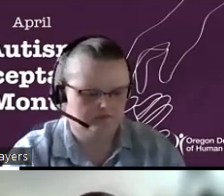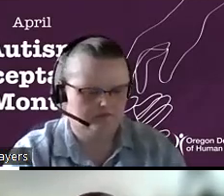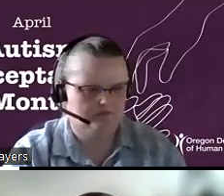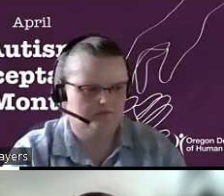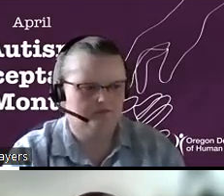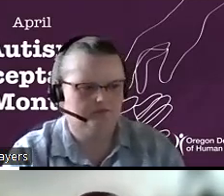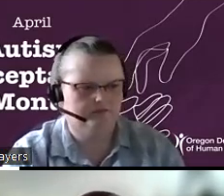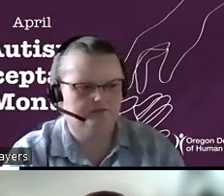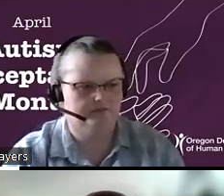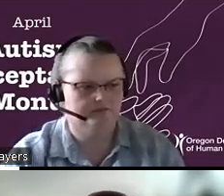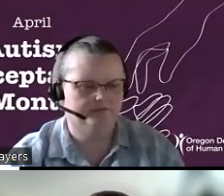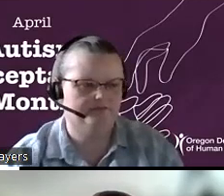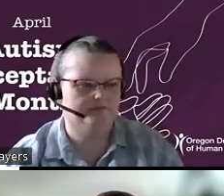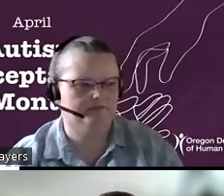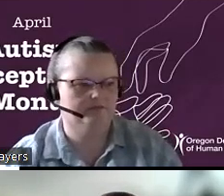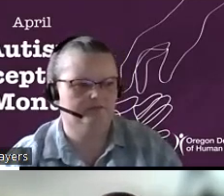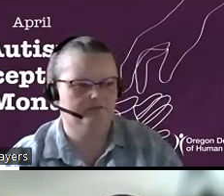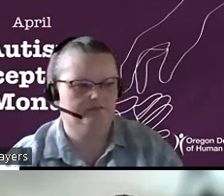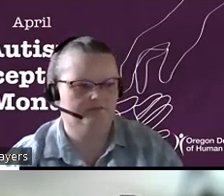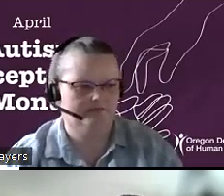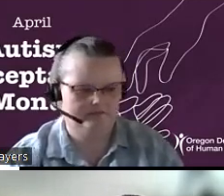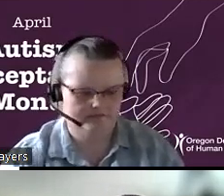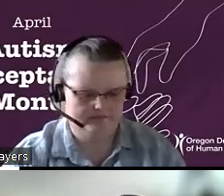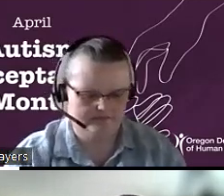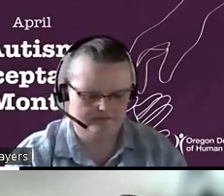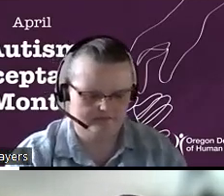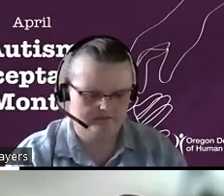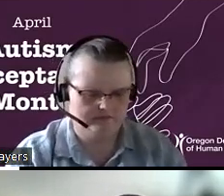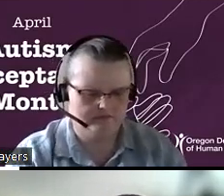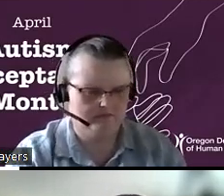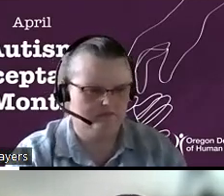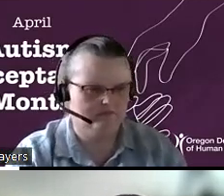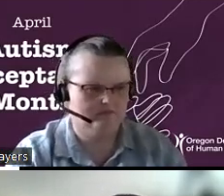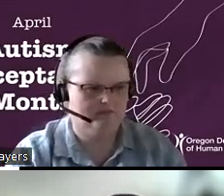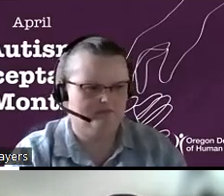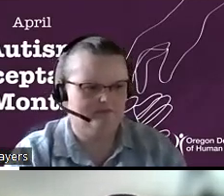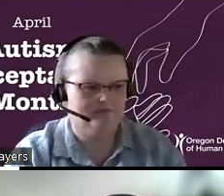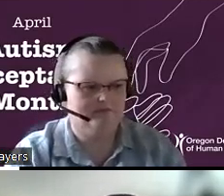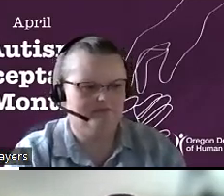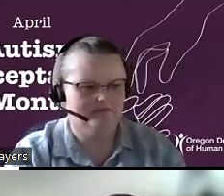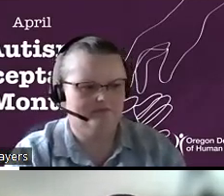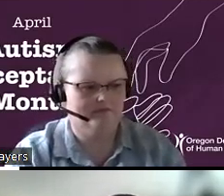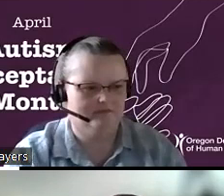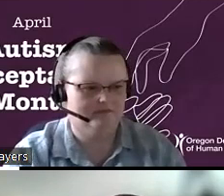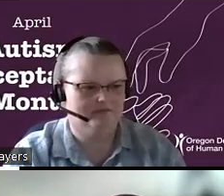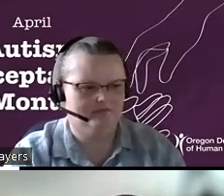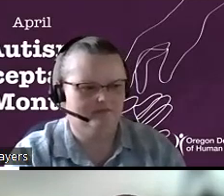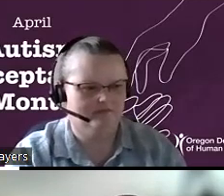HAVE VARYING WORK SCHEDULES OR INTERRUPTIONS IN THEIR EMPLOYMENT, SO THIS IS ONE OF THE